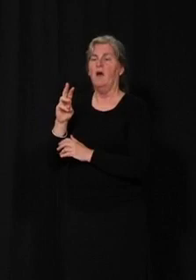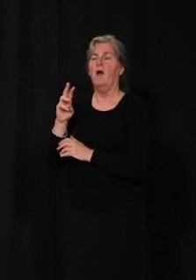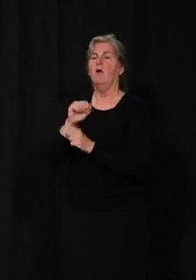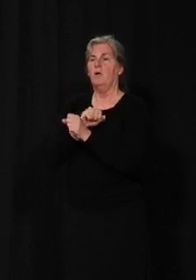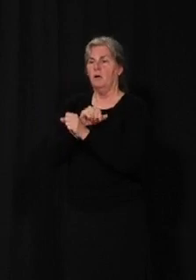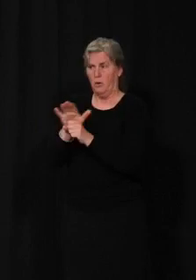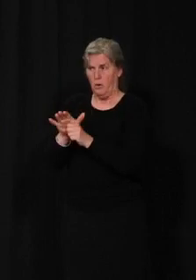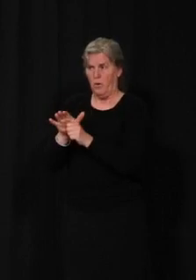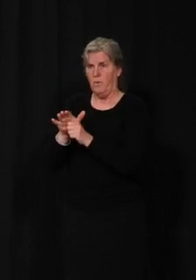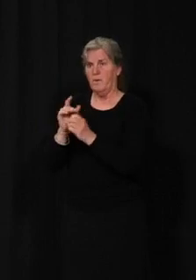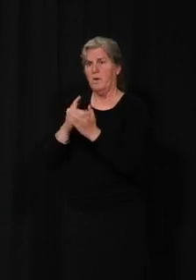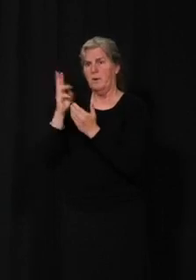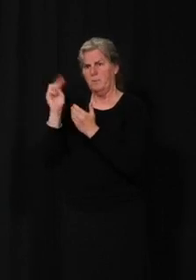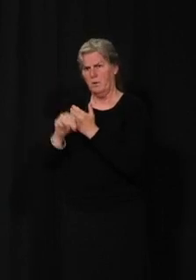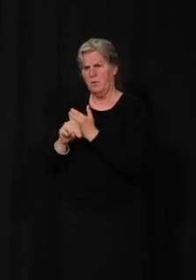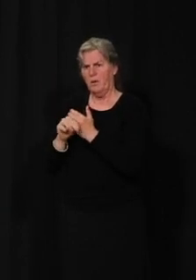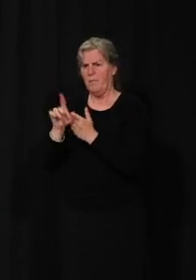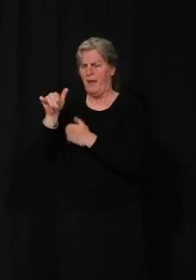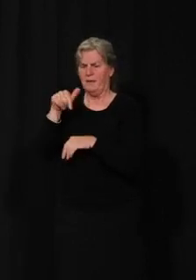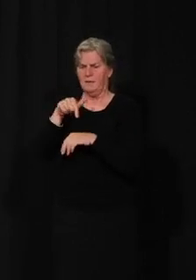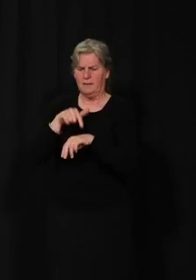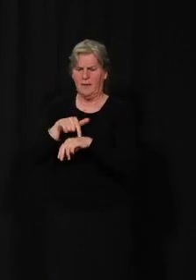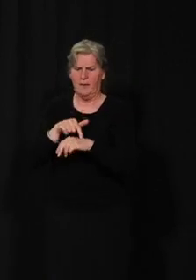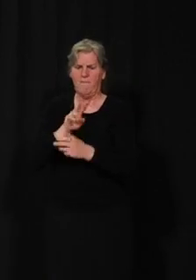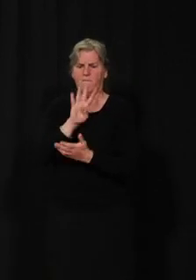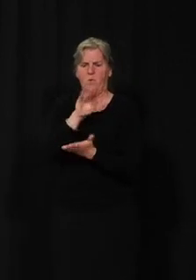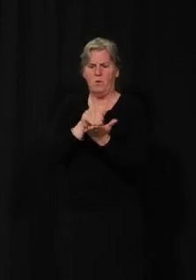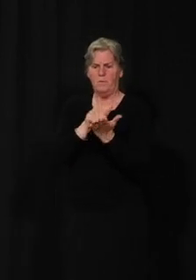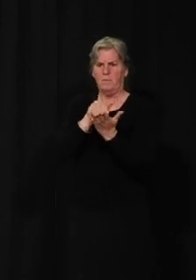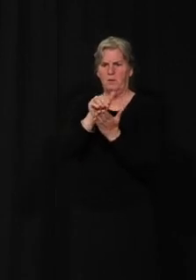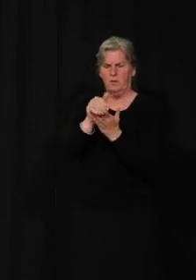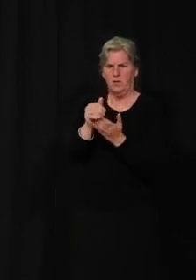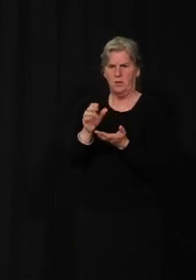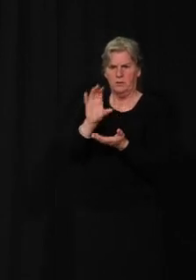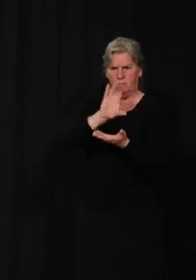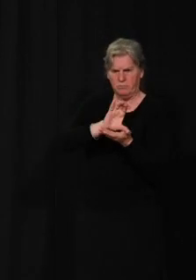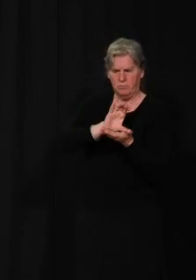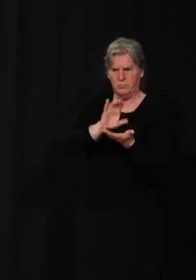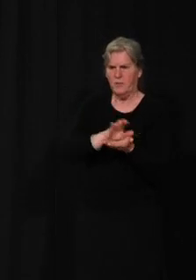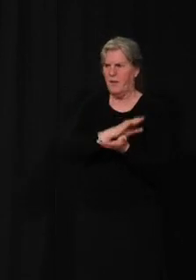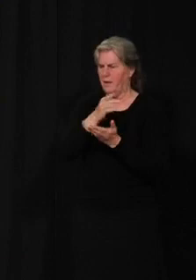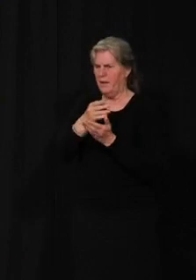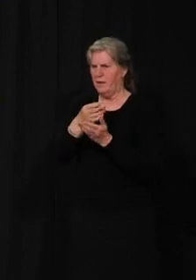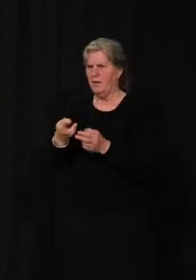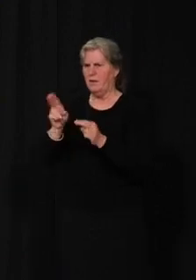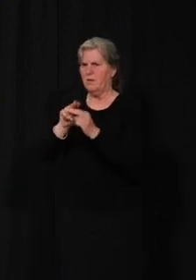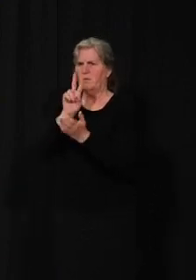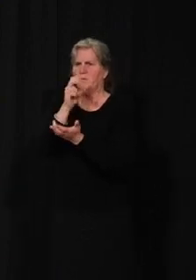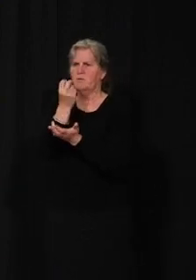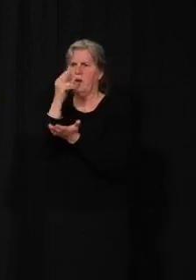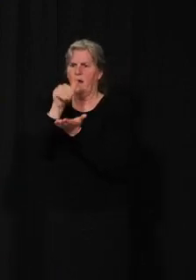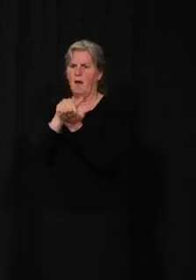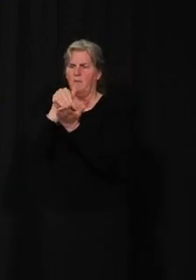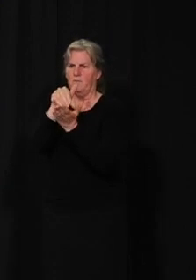$4 million. On April 6th, you said that had been bumped up to $12 million.